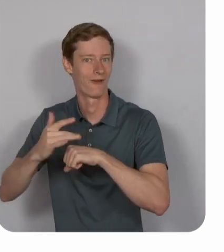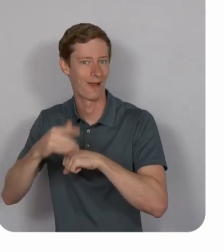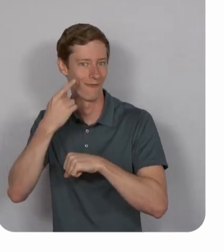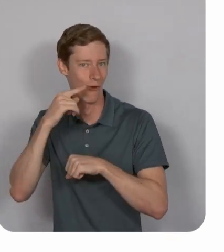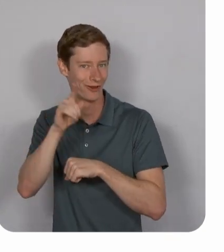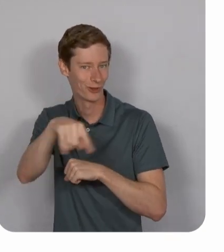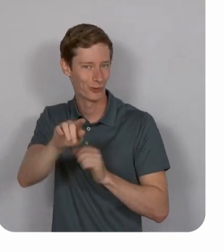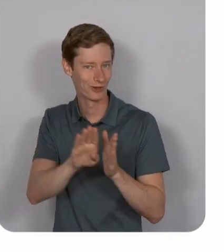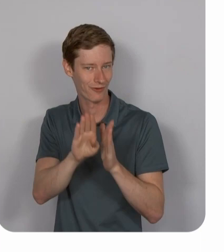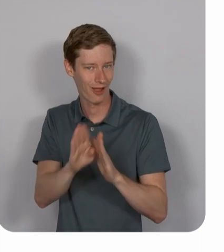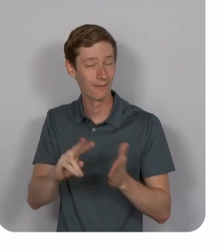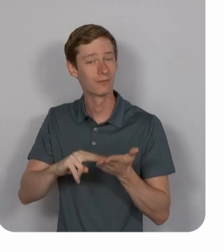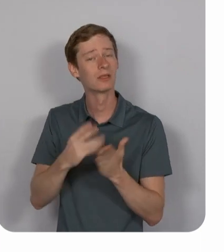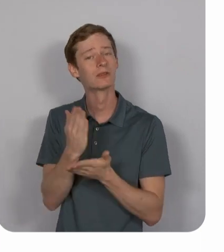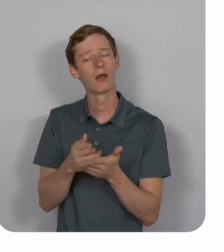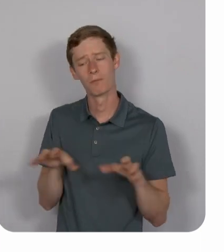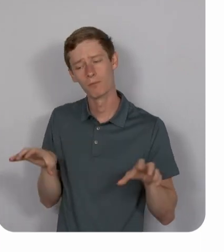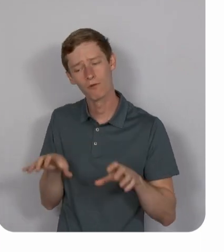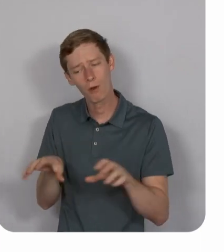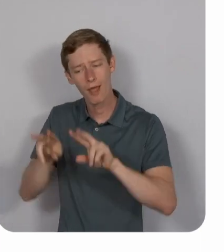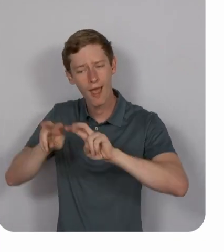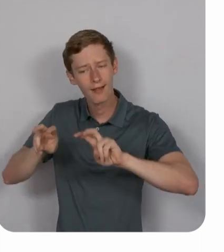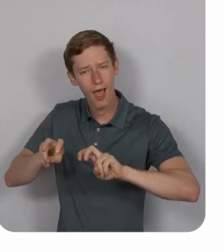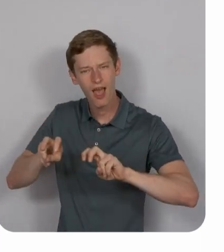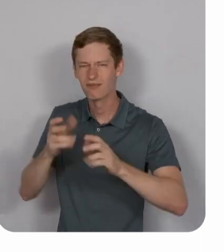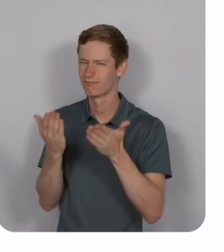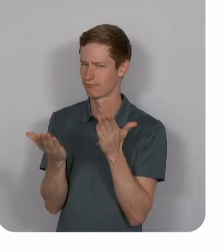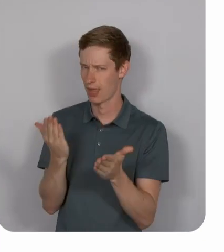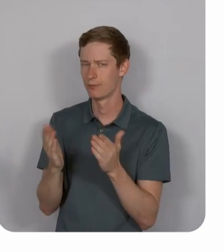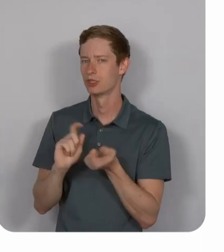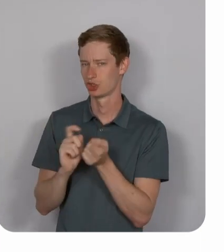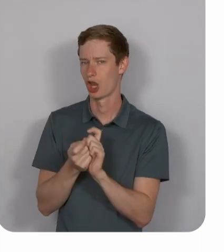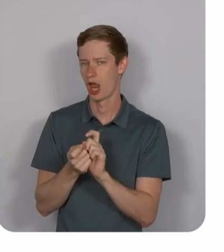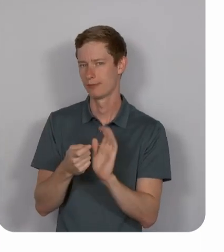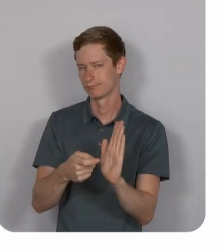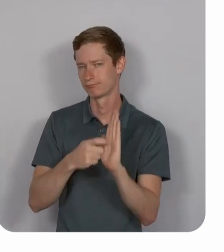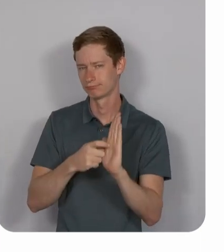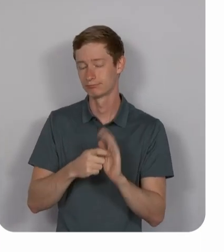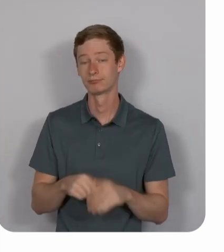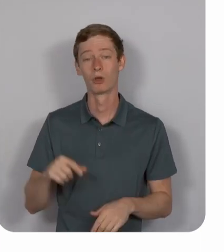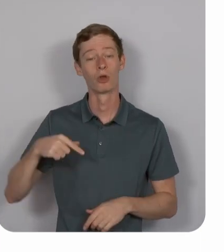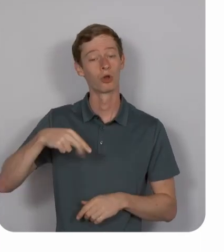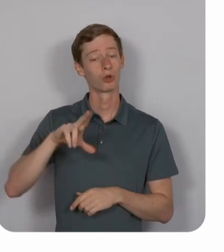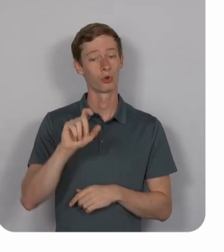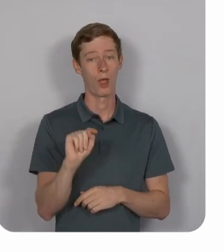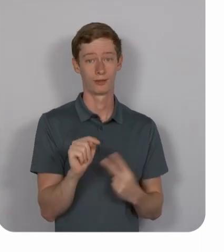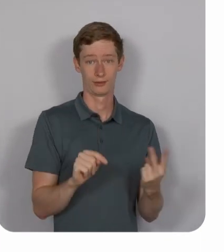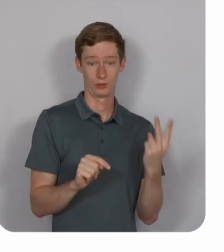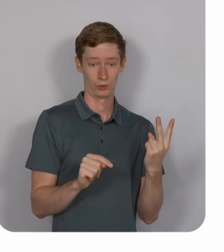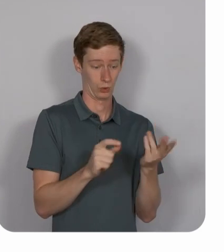that some of your performance analysis tooling may need to change. On Quest 2, the cores available to applications